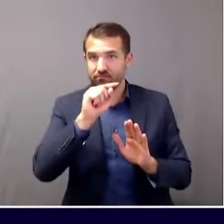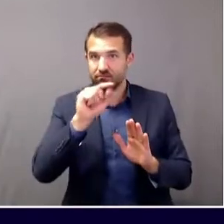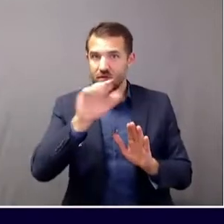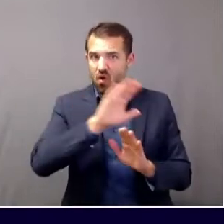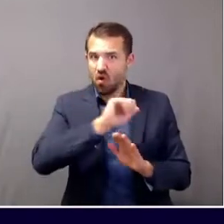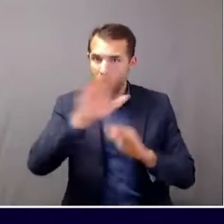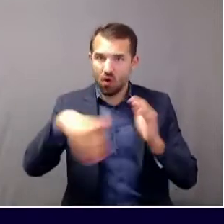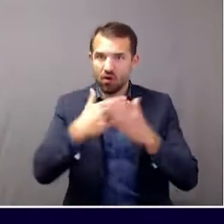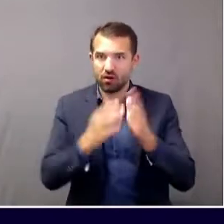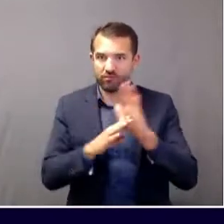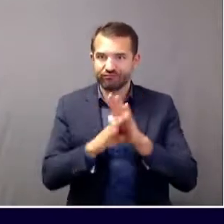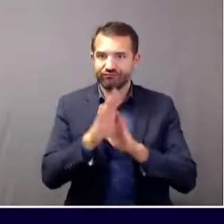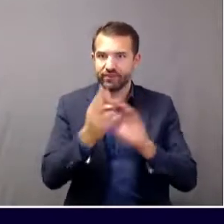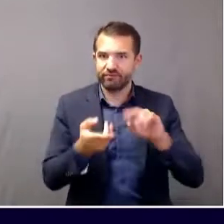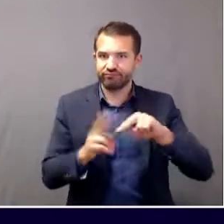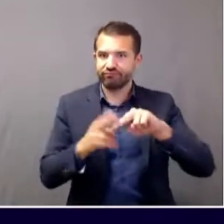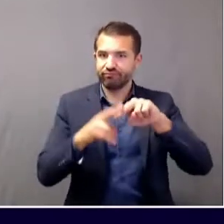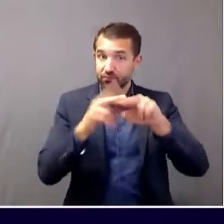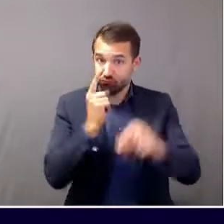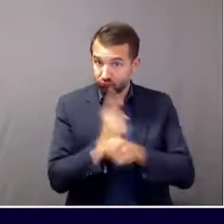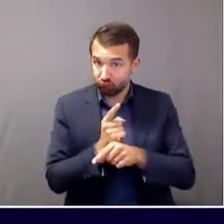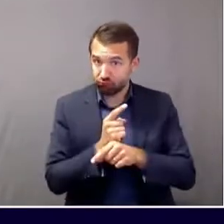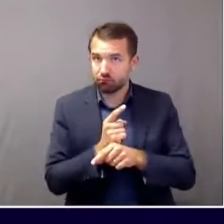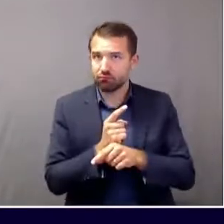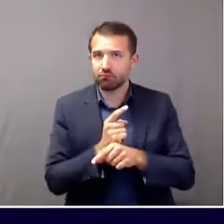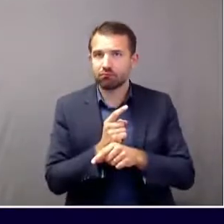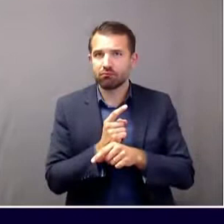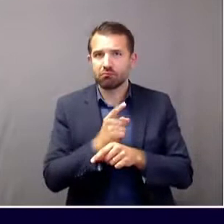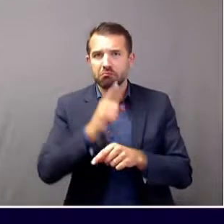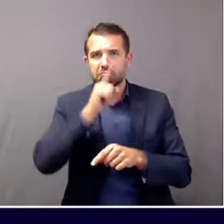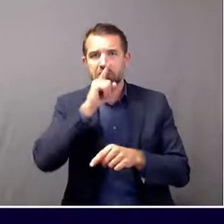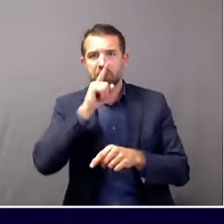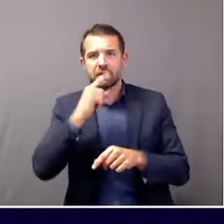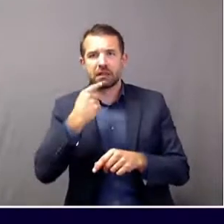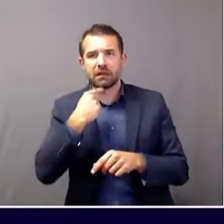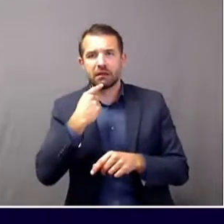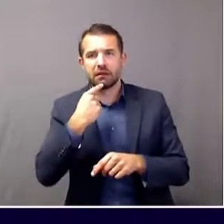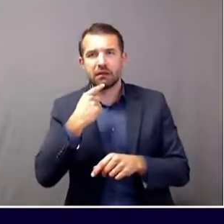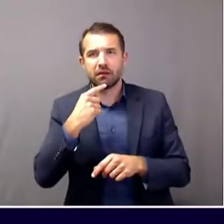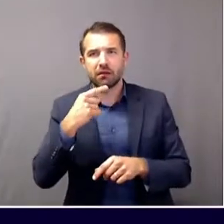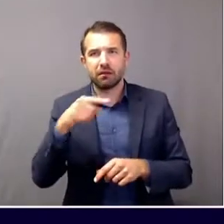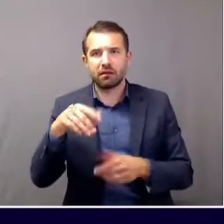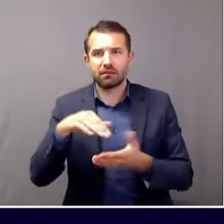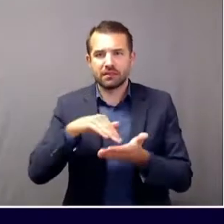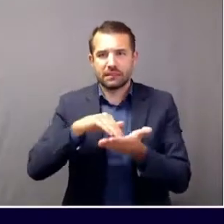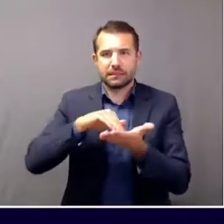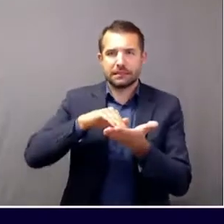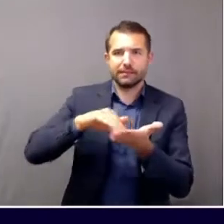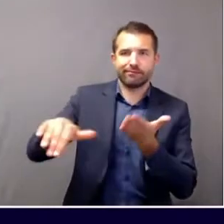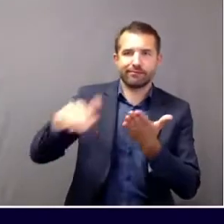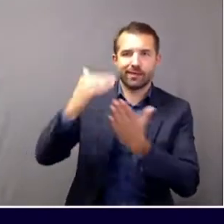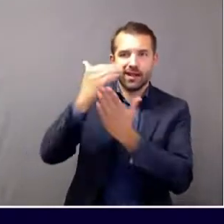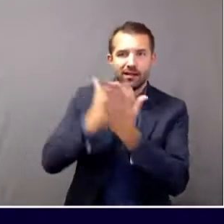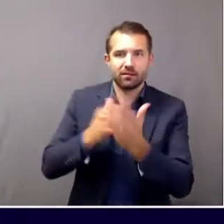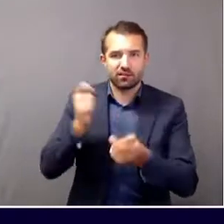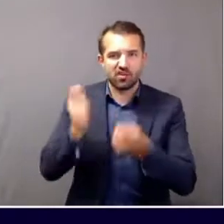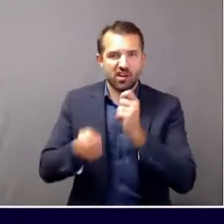rescinding of the of the exemption rules to the to the quarantine or